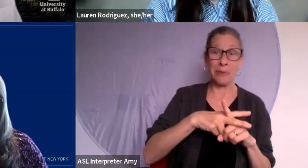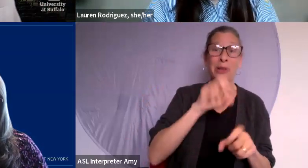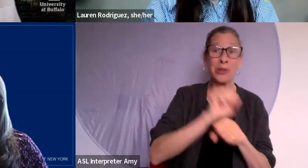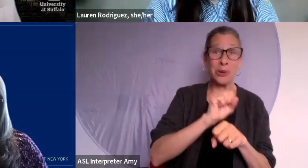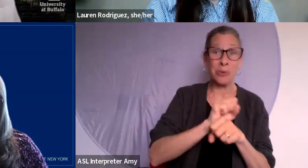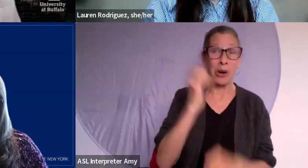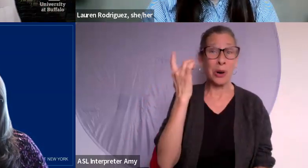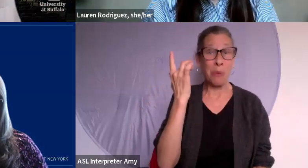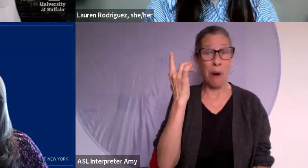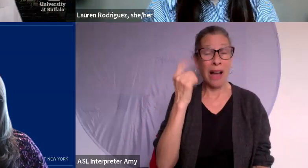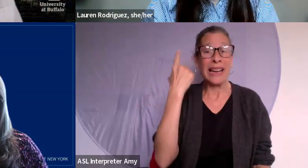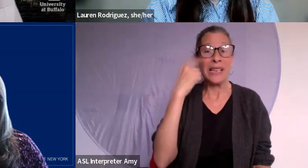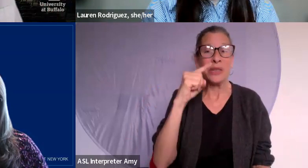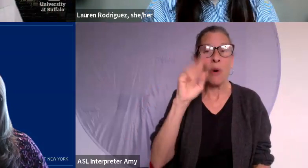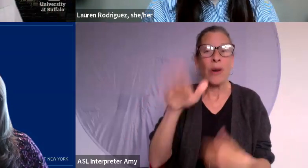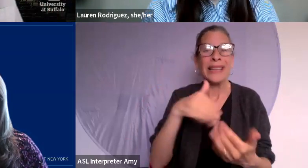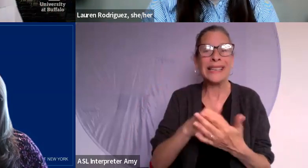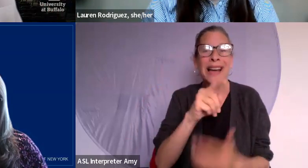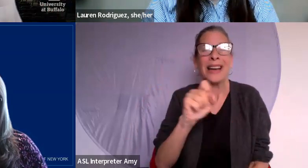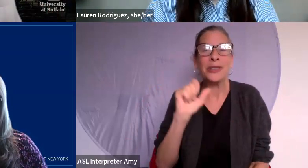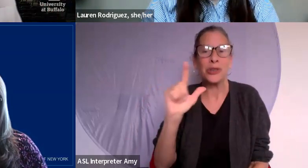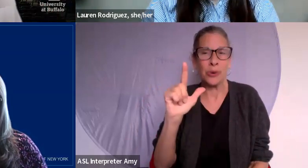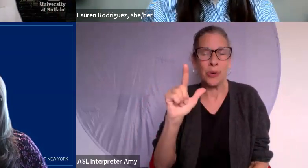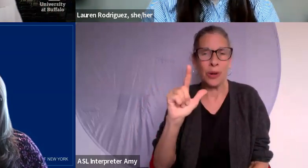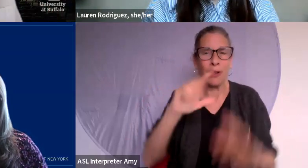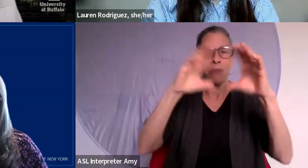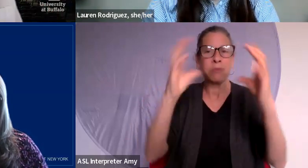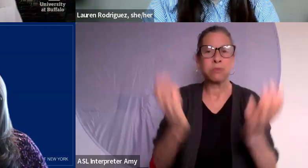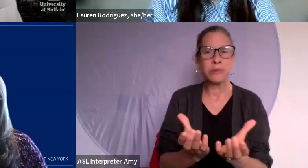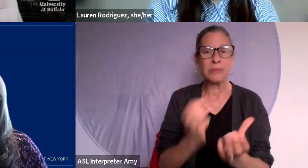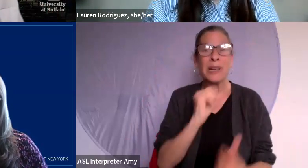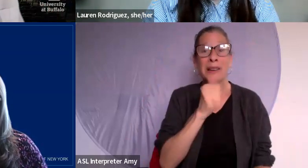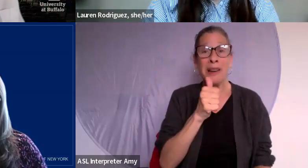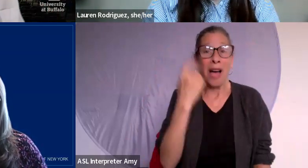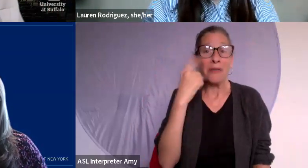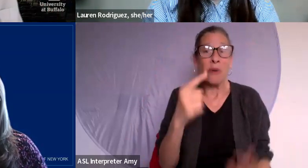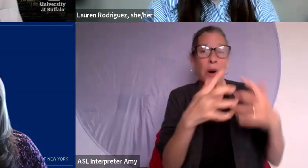it is for the entire tool. It is not for integration into an LMS.